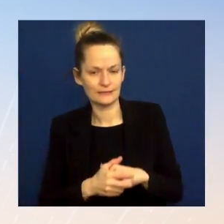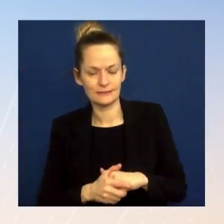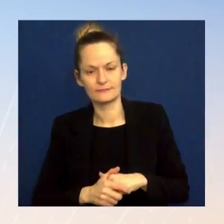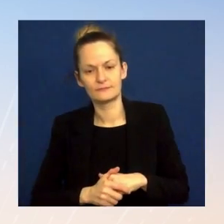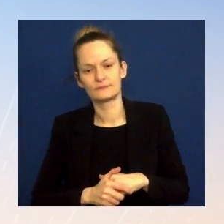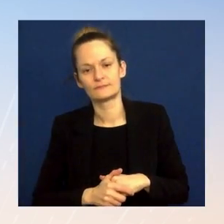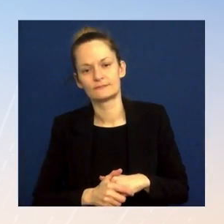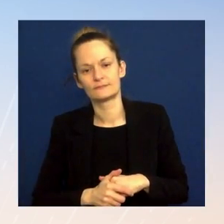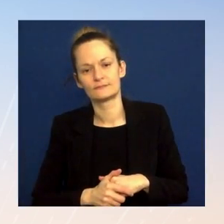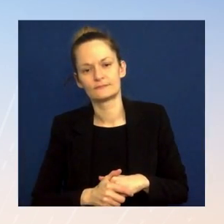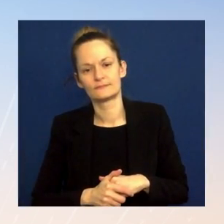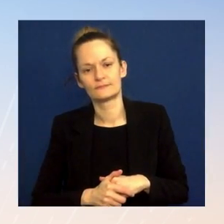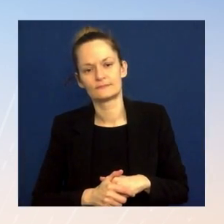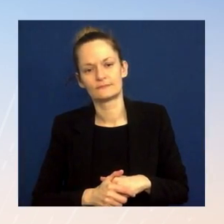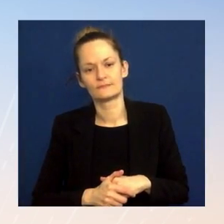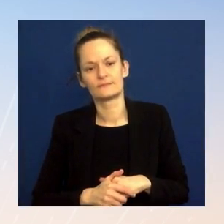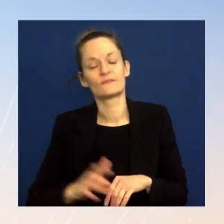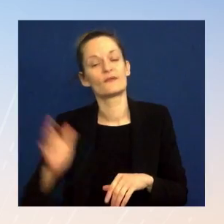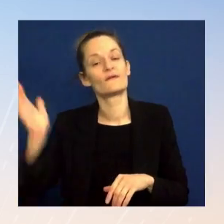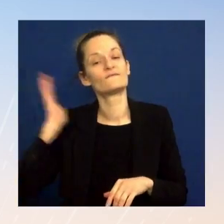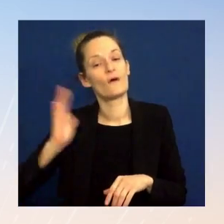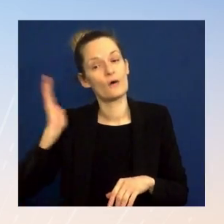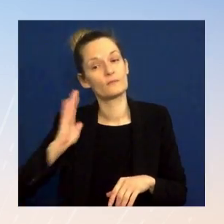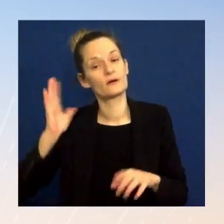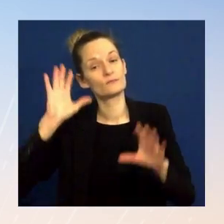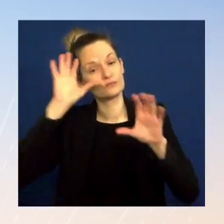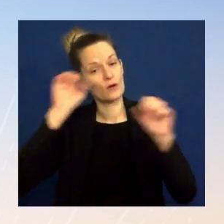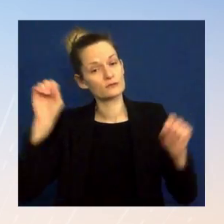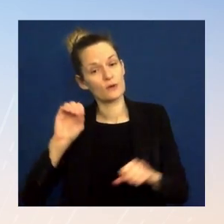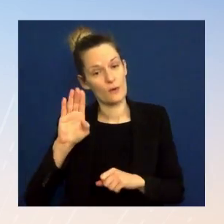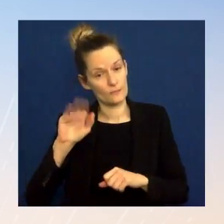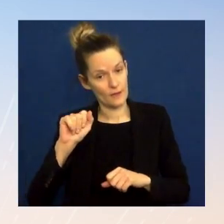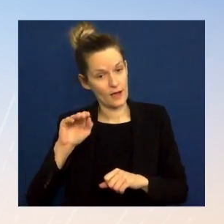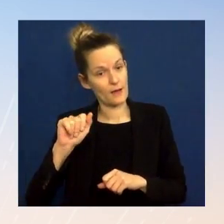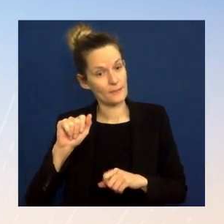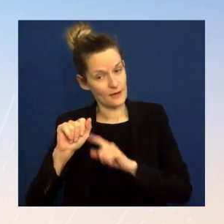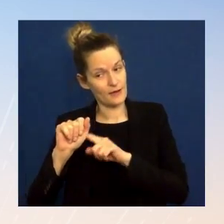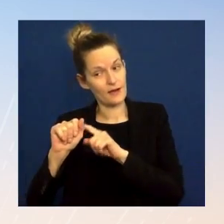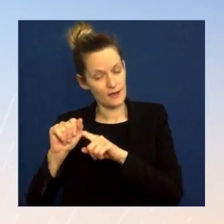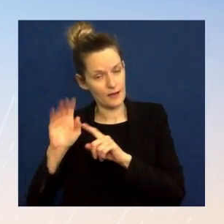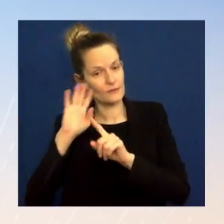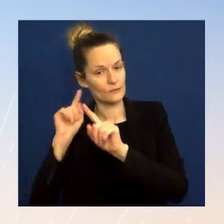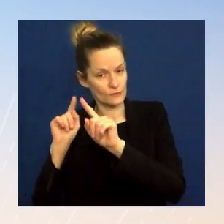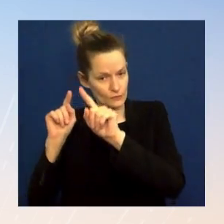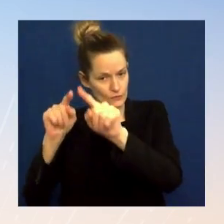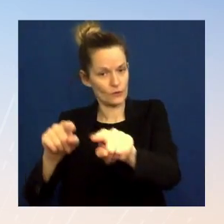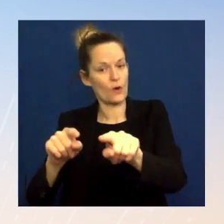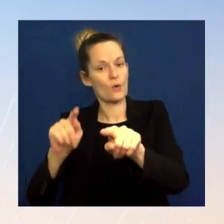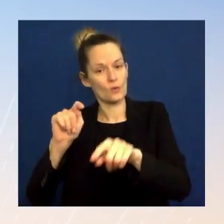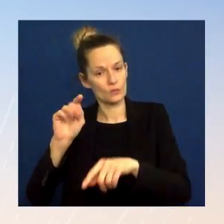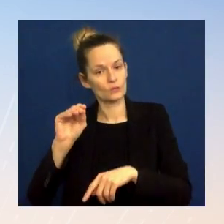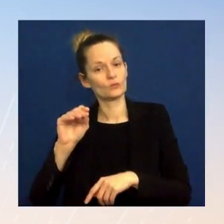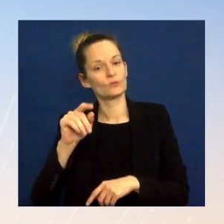Why would the President want the former President to be there with him by his side? What is he hoping to accomplish? And should we read anything into that --